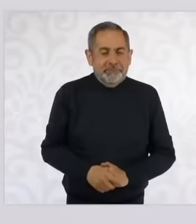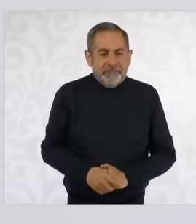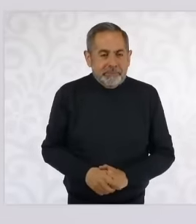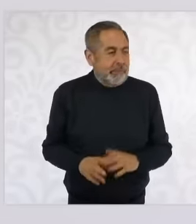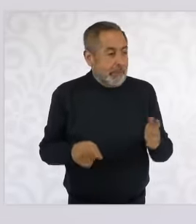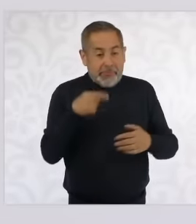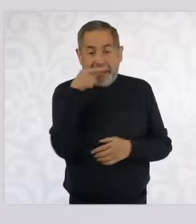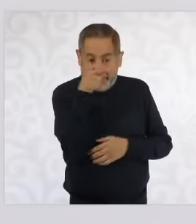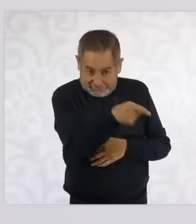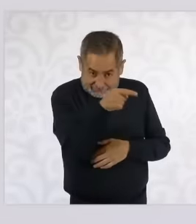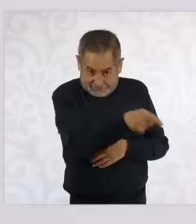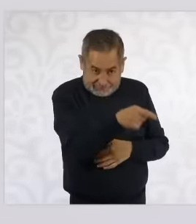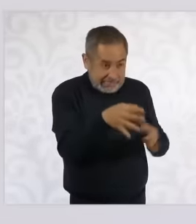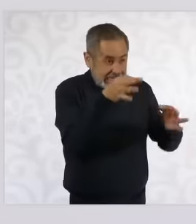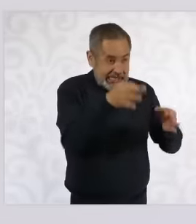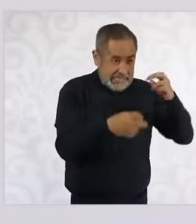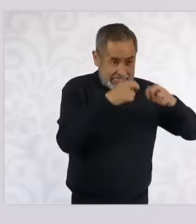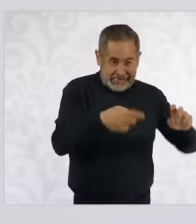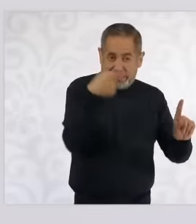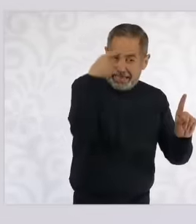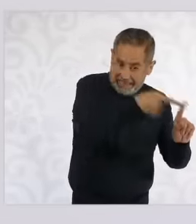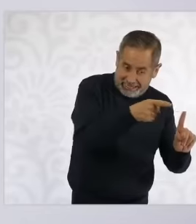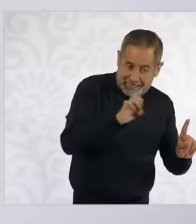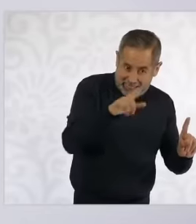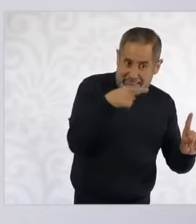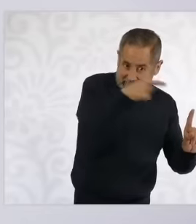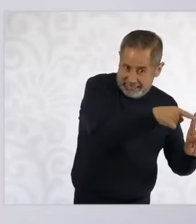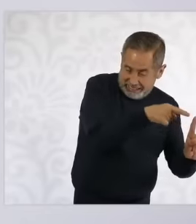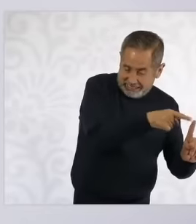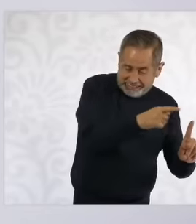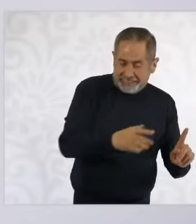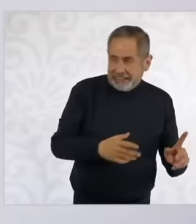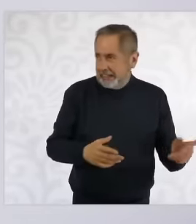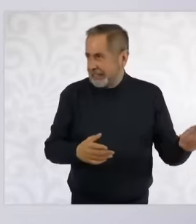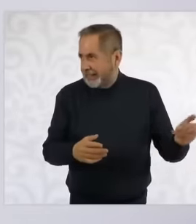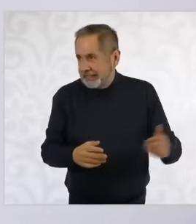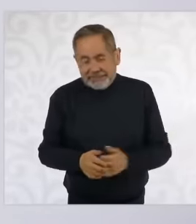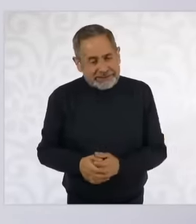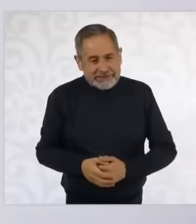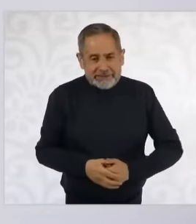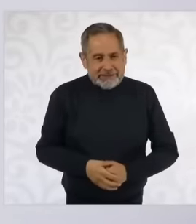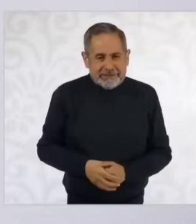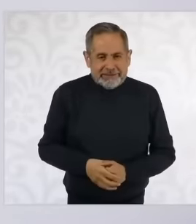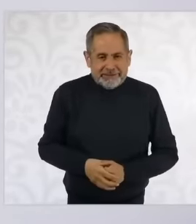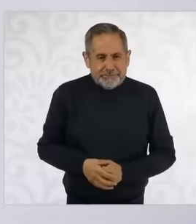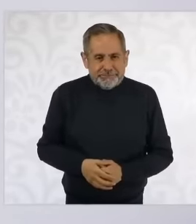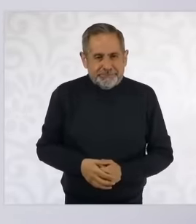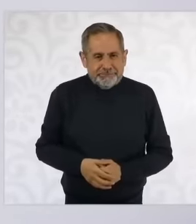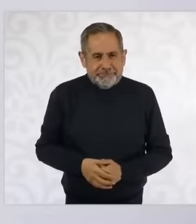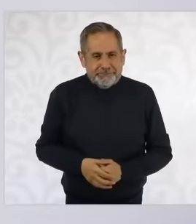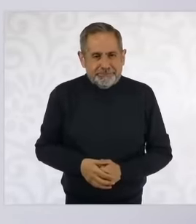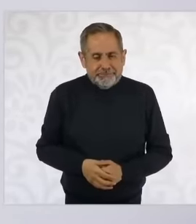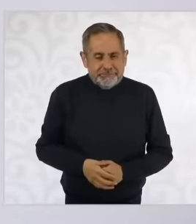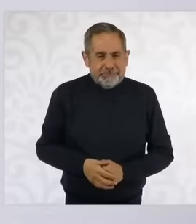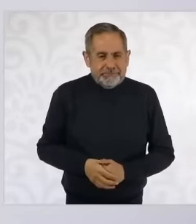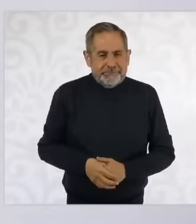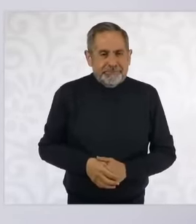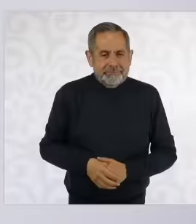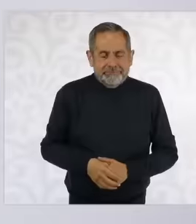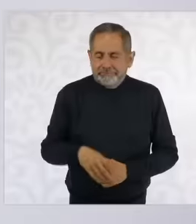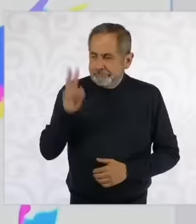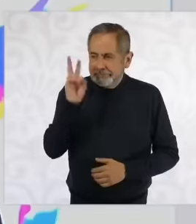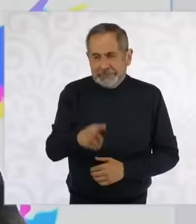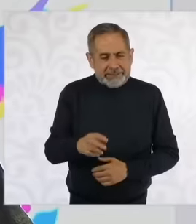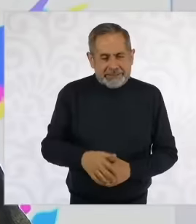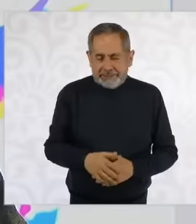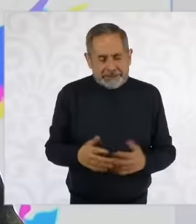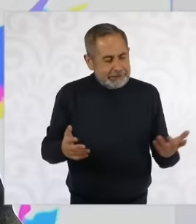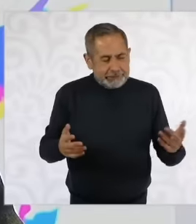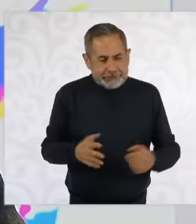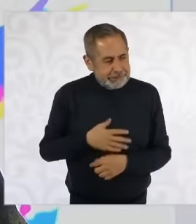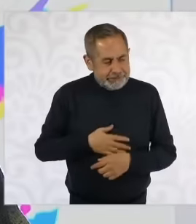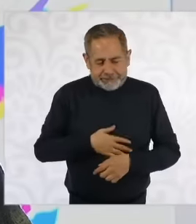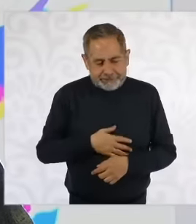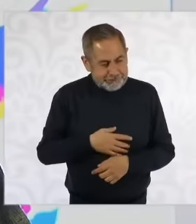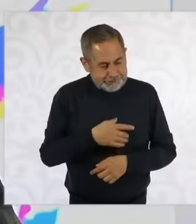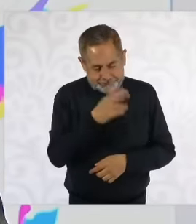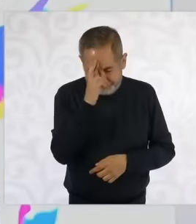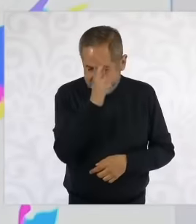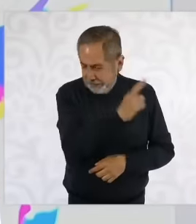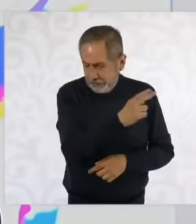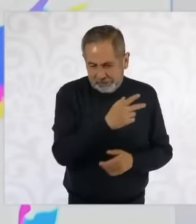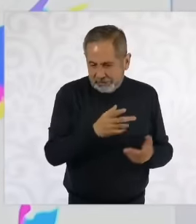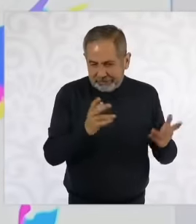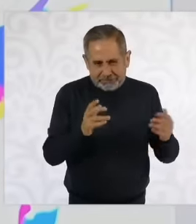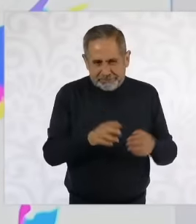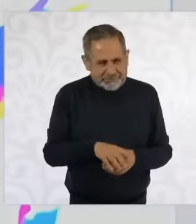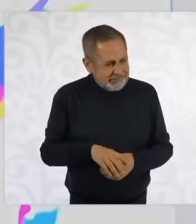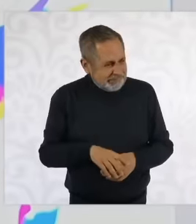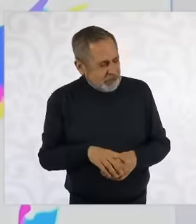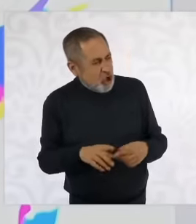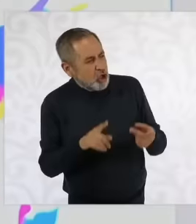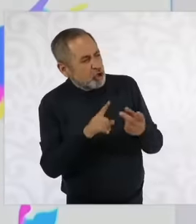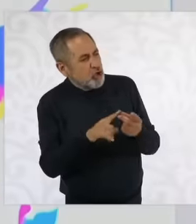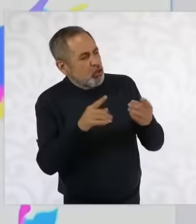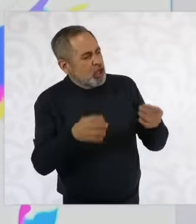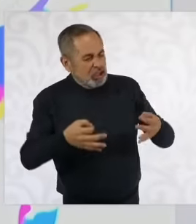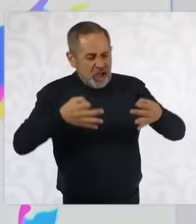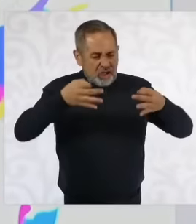minister let the truth be with all due respect Where were his constitutional principles